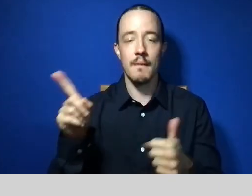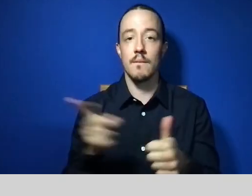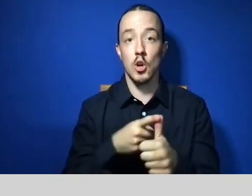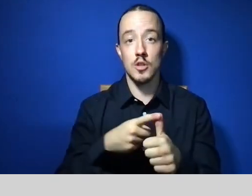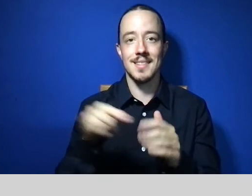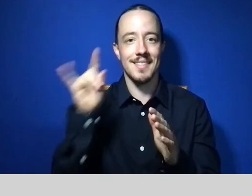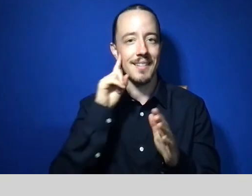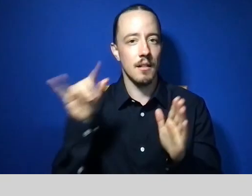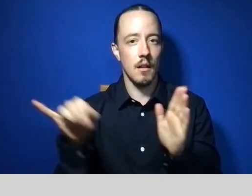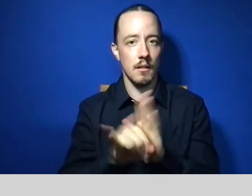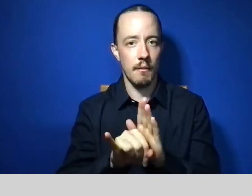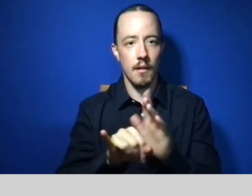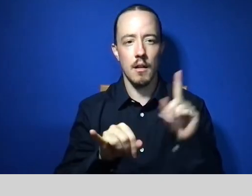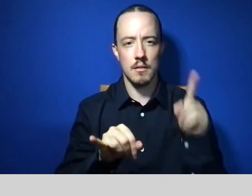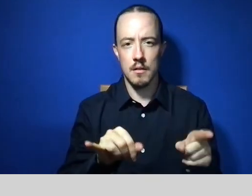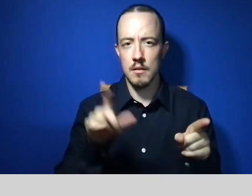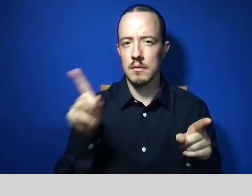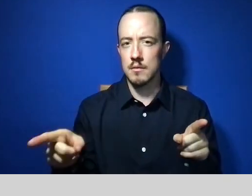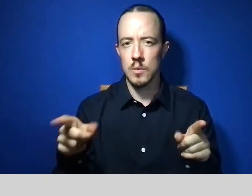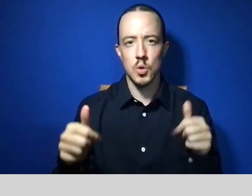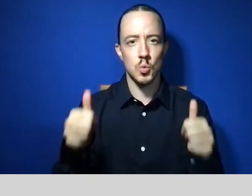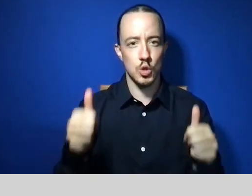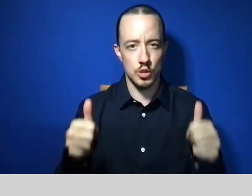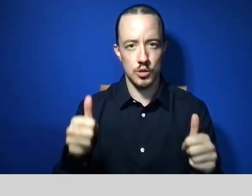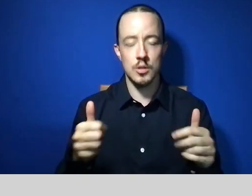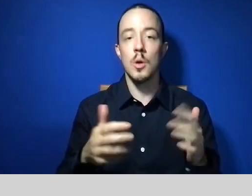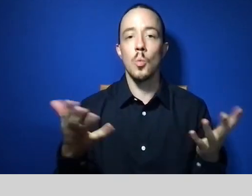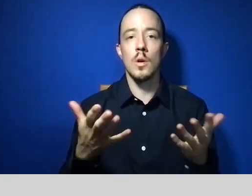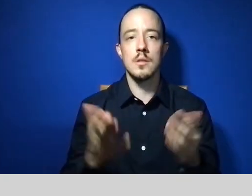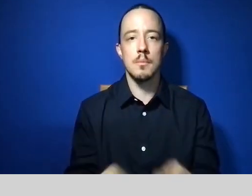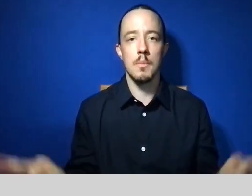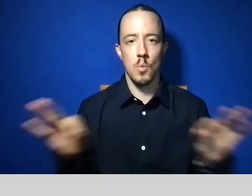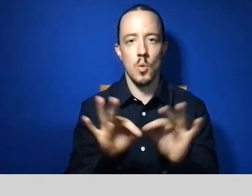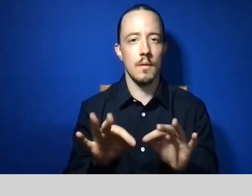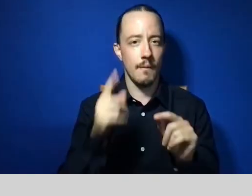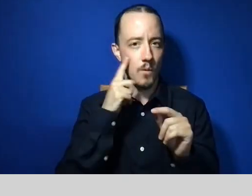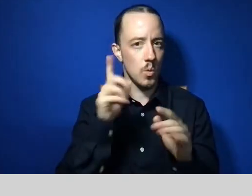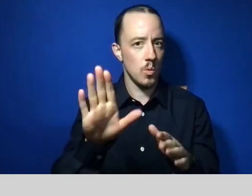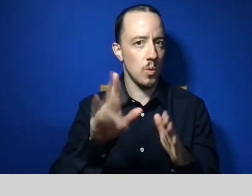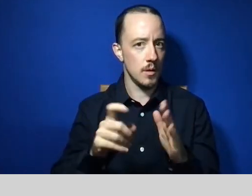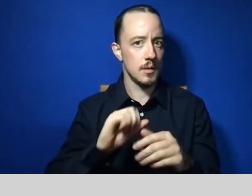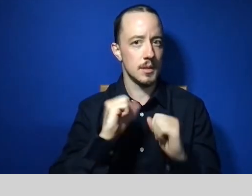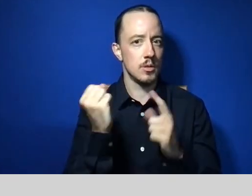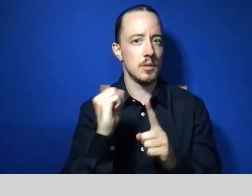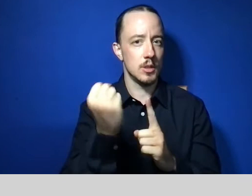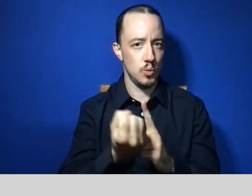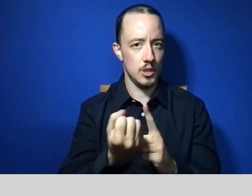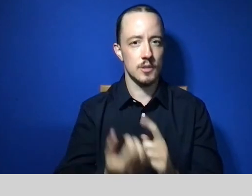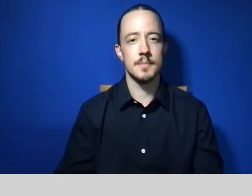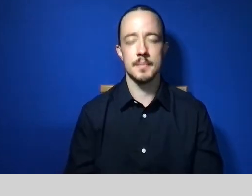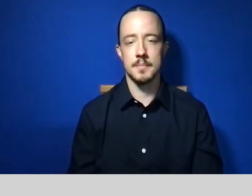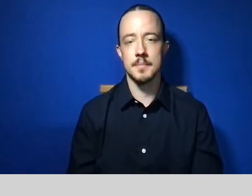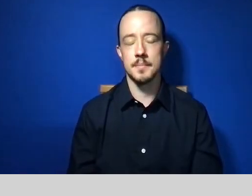What you really want to do is sort of focusing and think about what's important to the particular domain that you're working in.